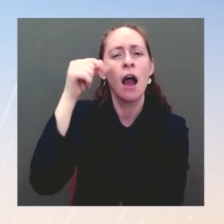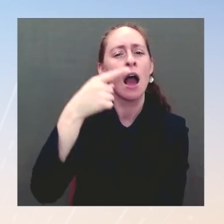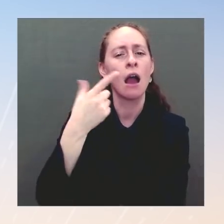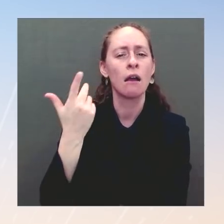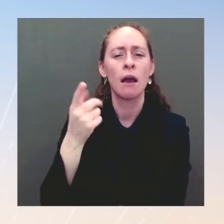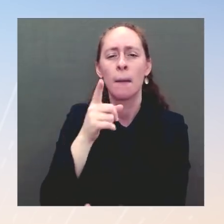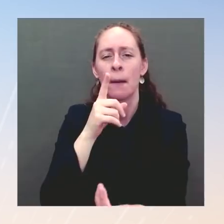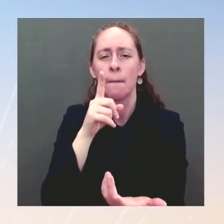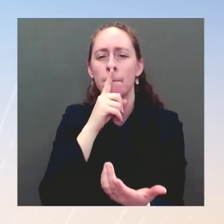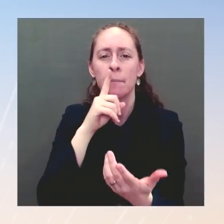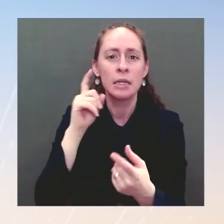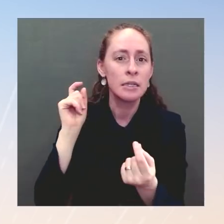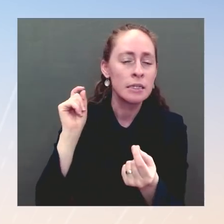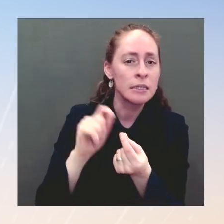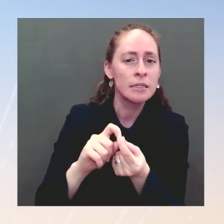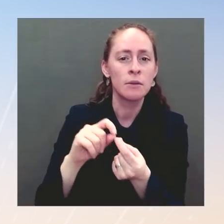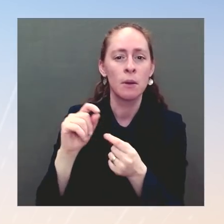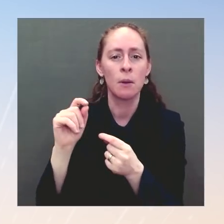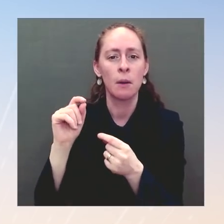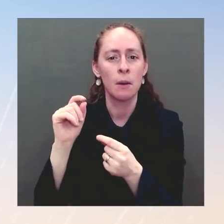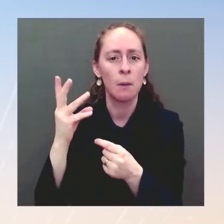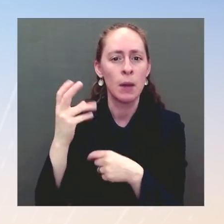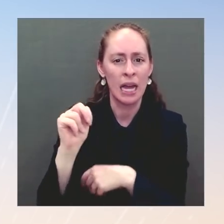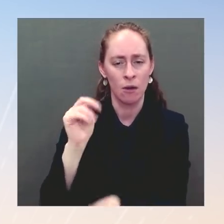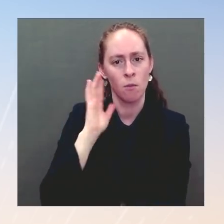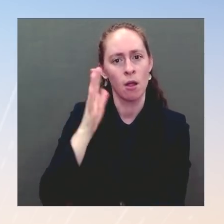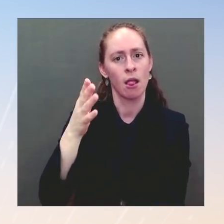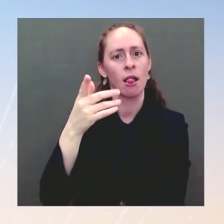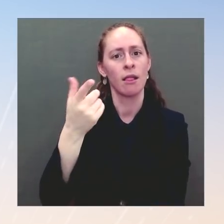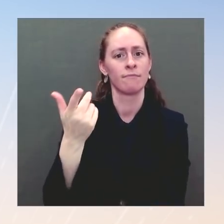to be honest about the cost of fighting for democracy.